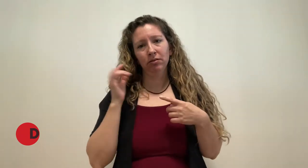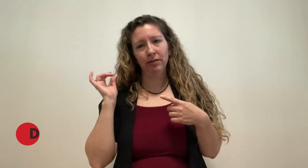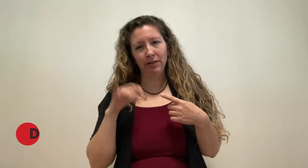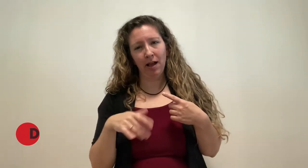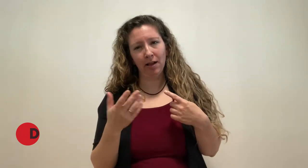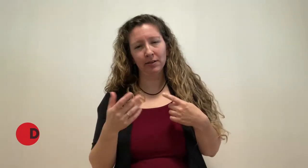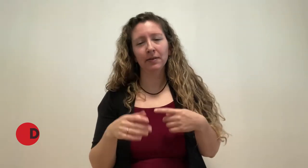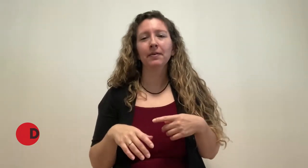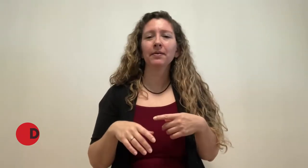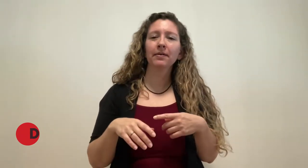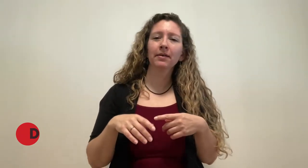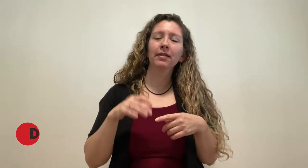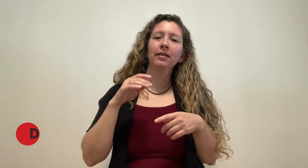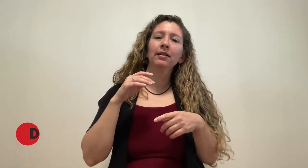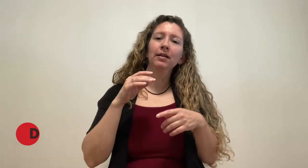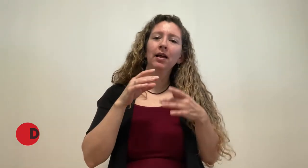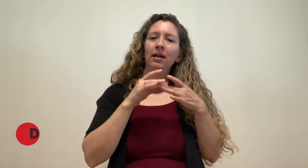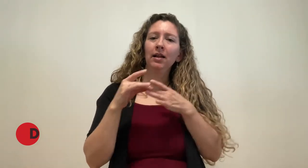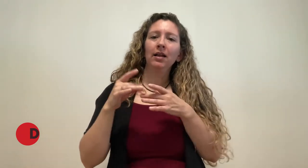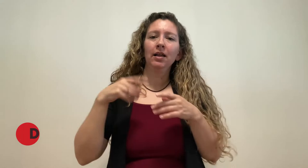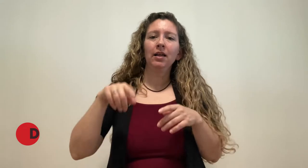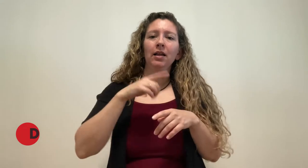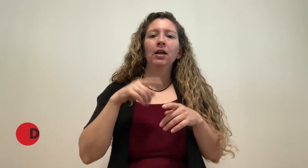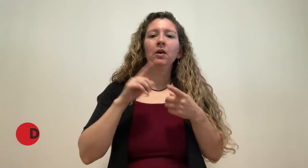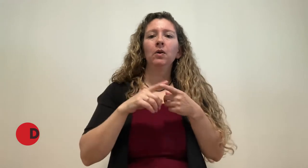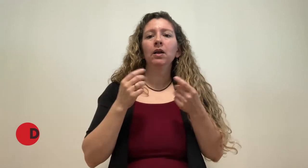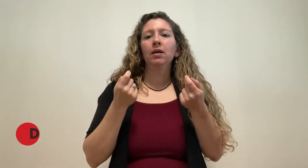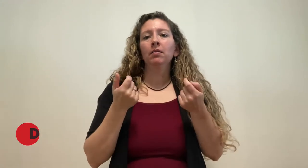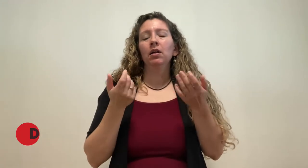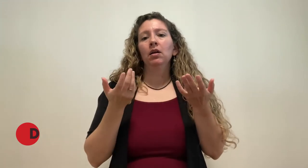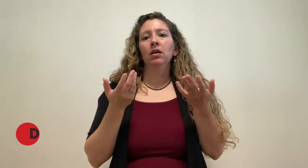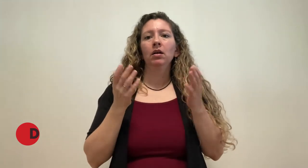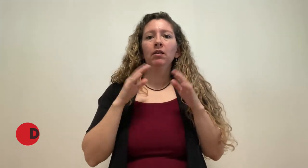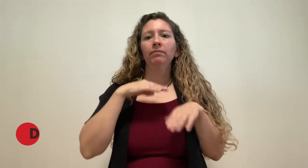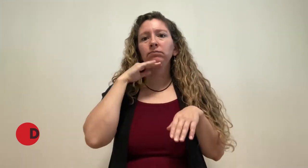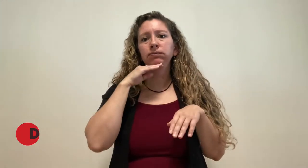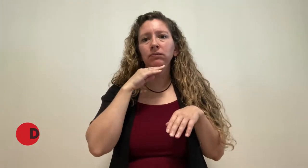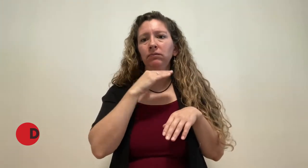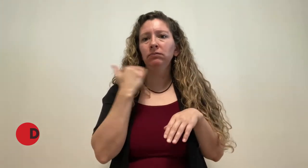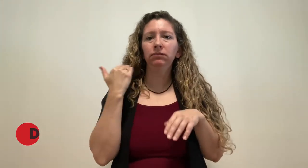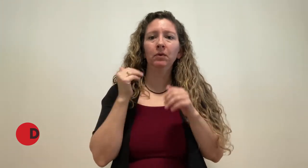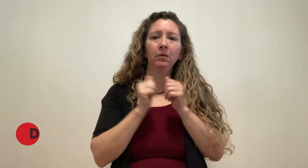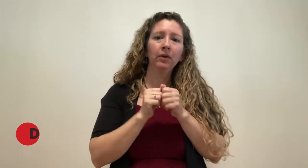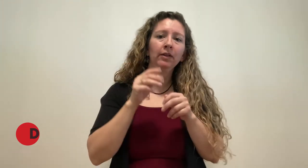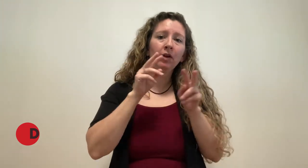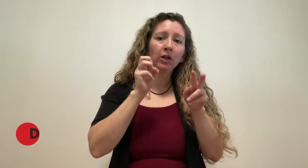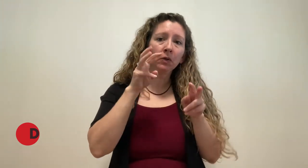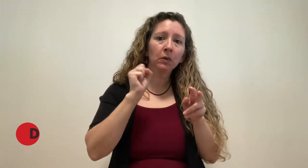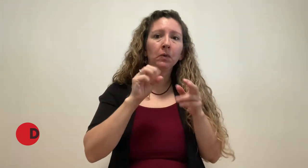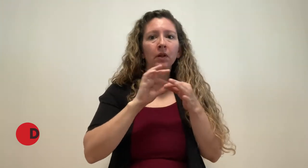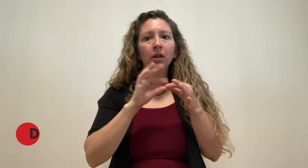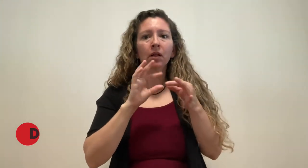We are getting tired of it. Watching the news about COVID,